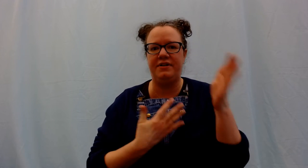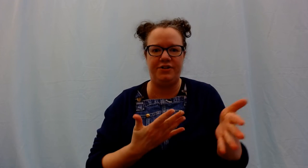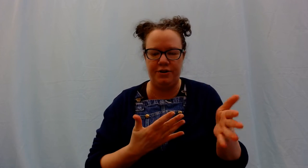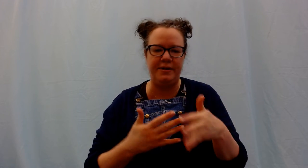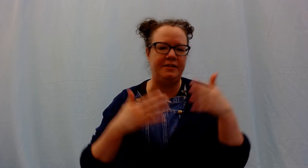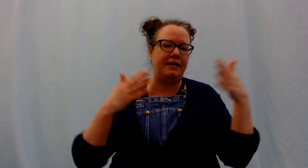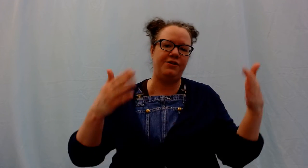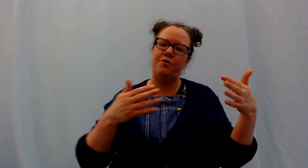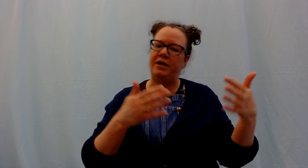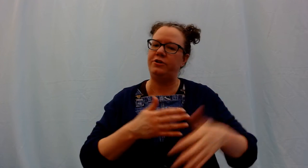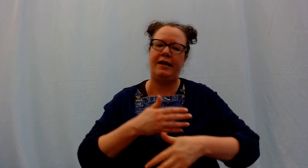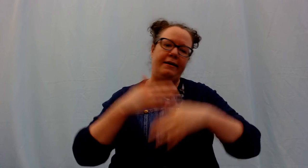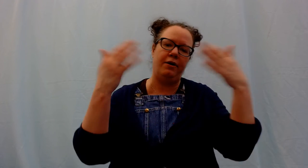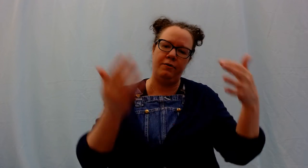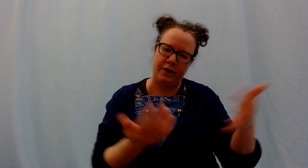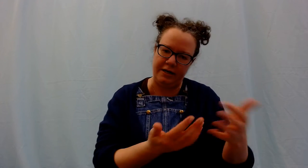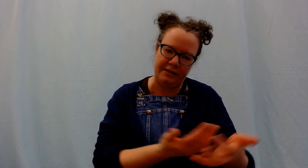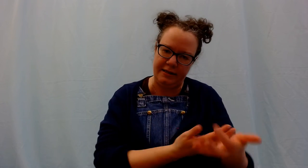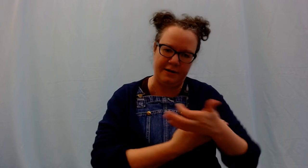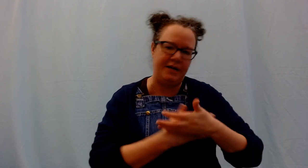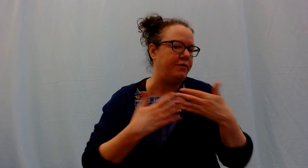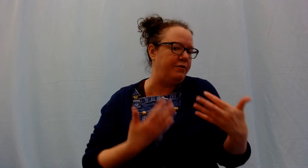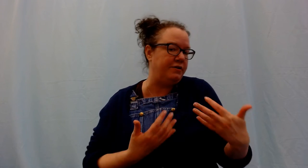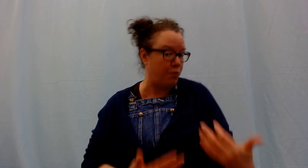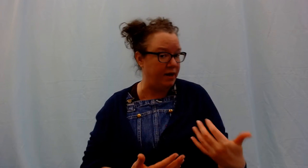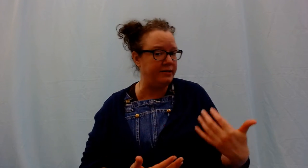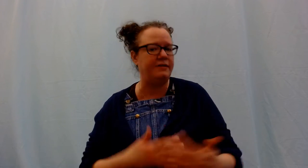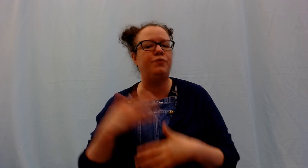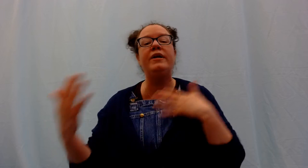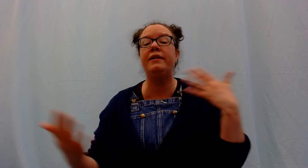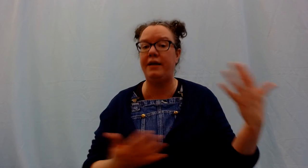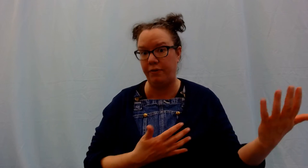these to you it's not so much like "Oh we're gonna sit here together and do this once." It's really